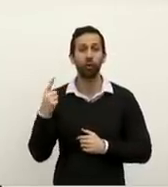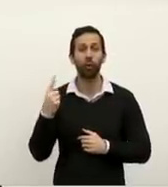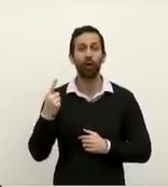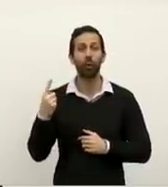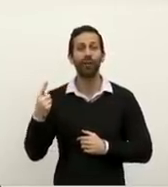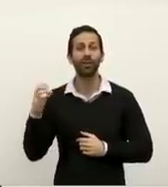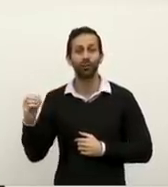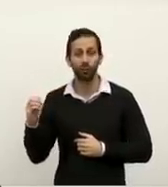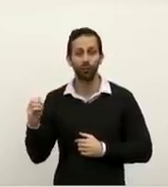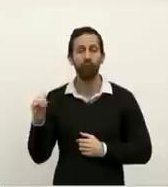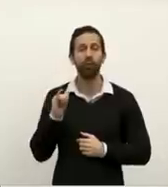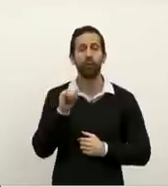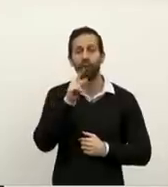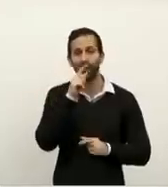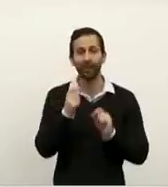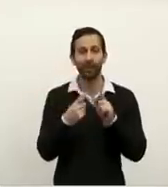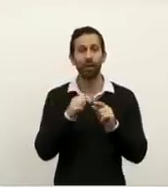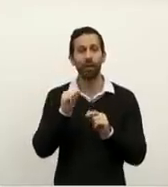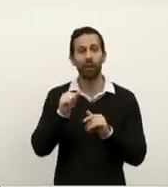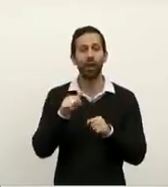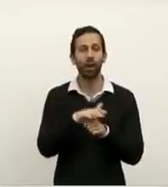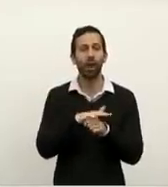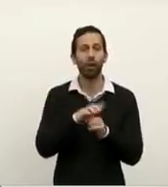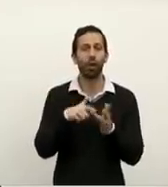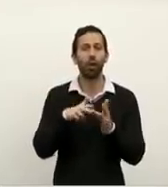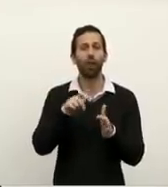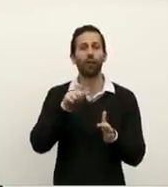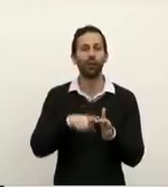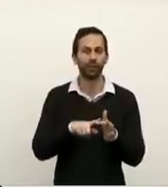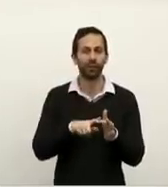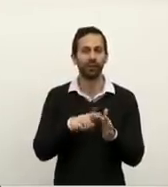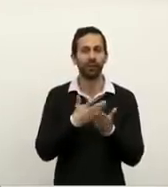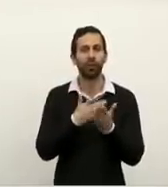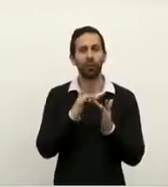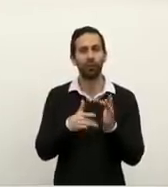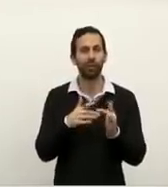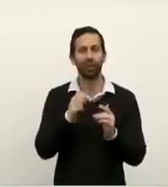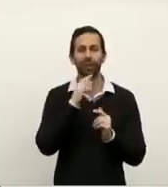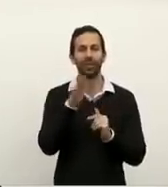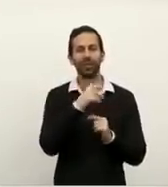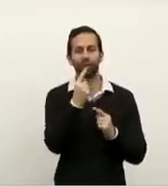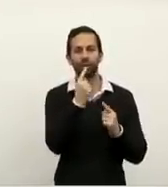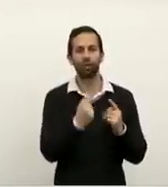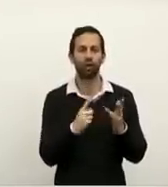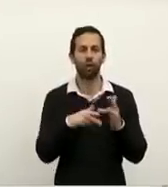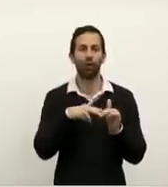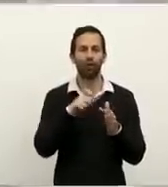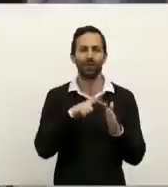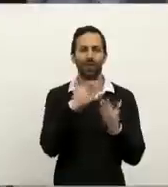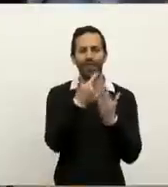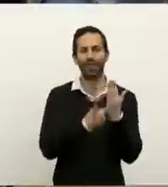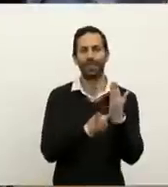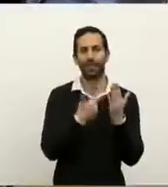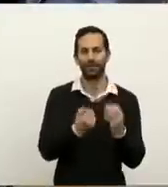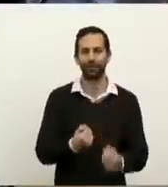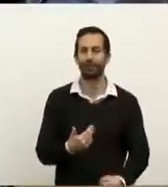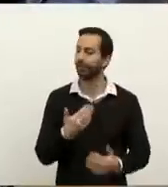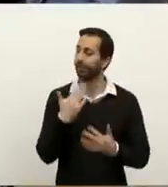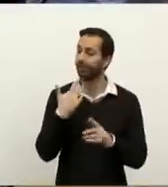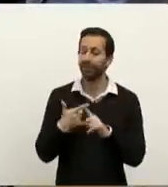Or they can email their local office, which on our website we've got every local office listed. Right. Thanks KG.